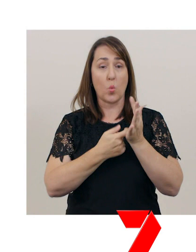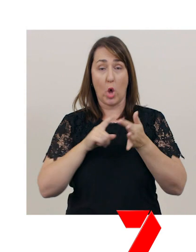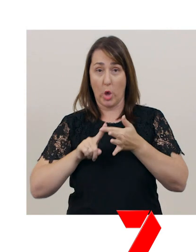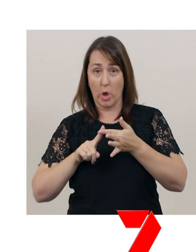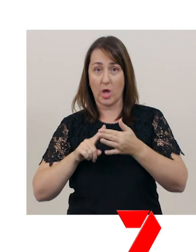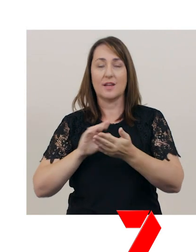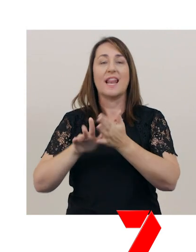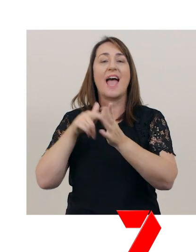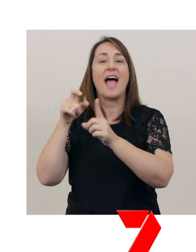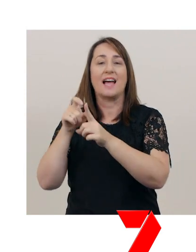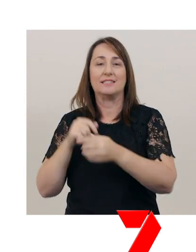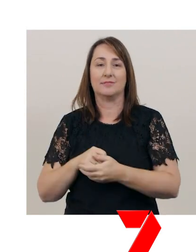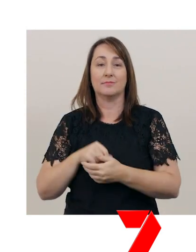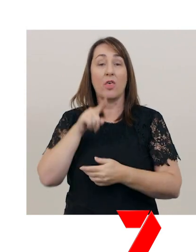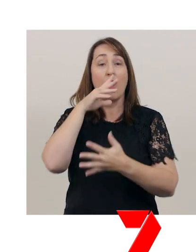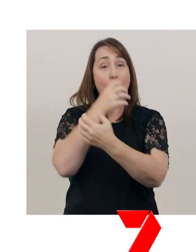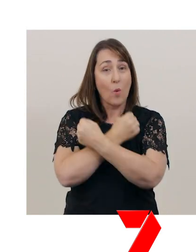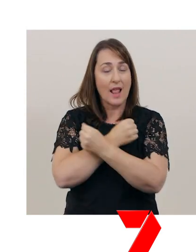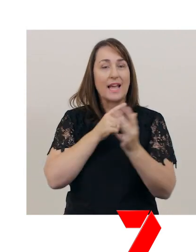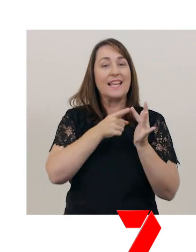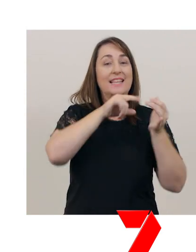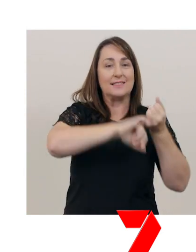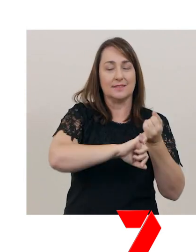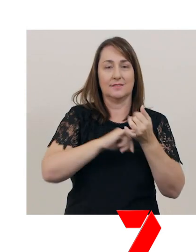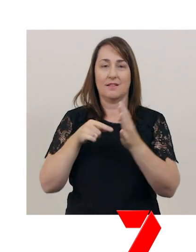"The koala is an Australian mammal."